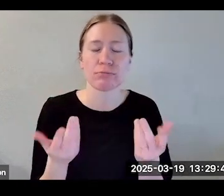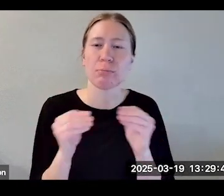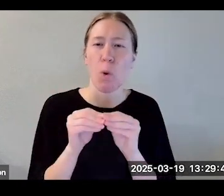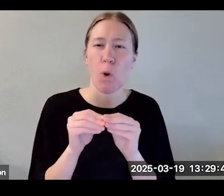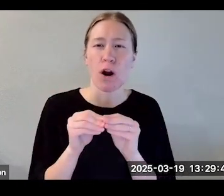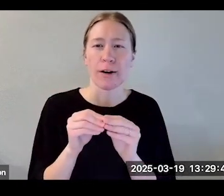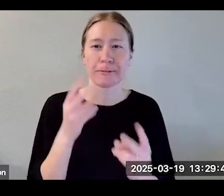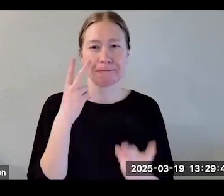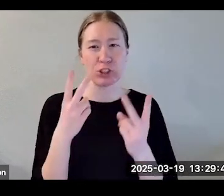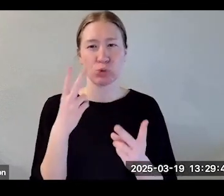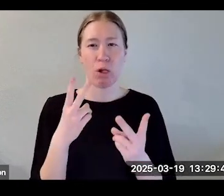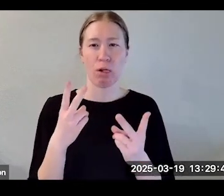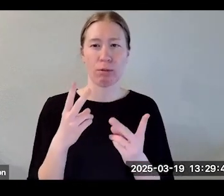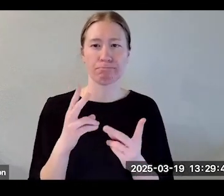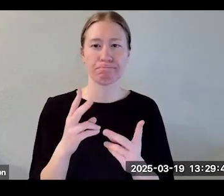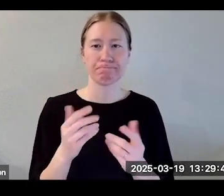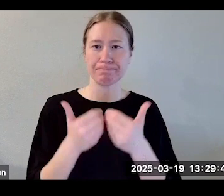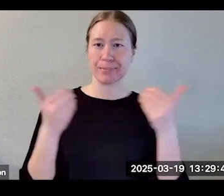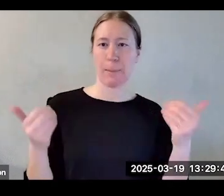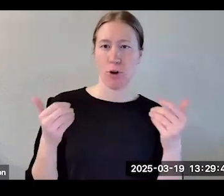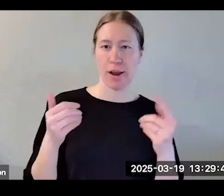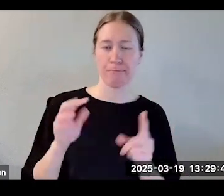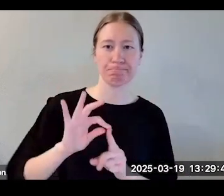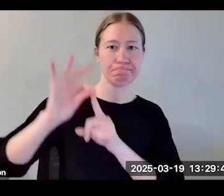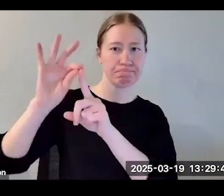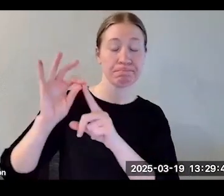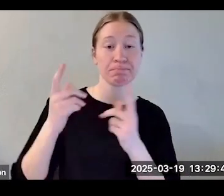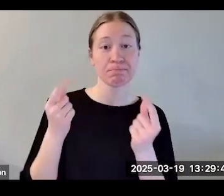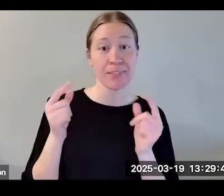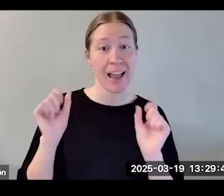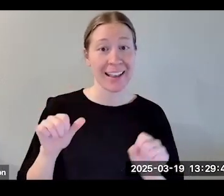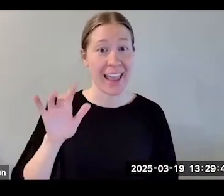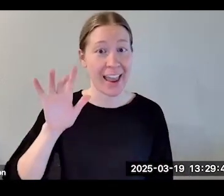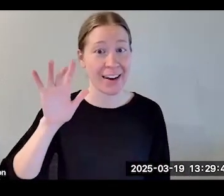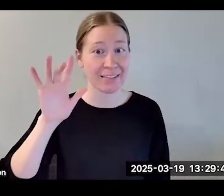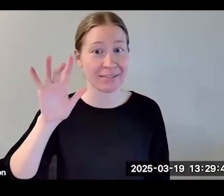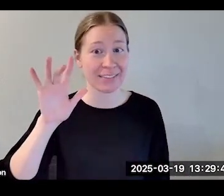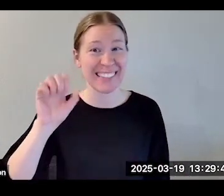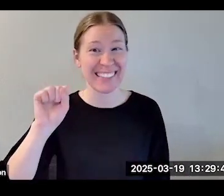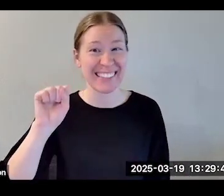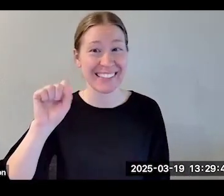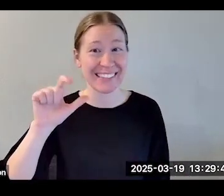What I can do is actually go into the styles area in the top ribbon in Microsoft Word,